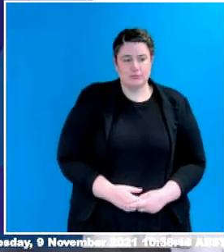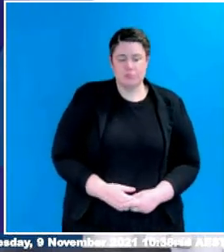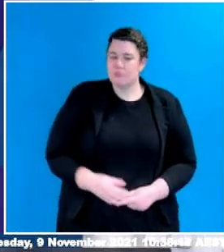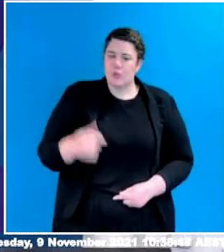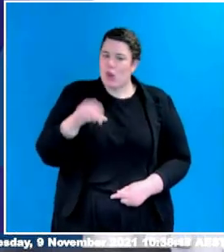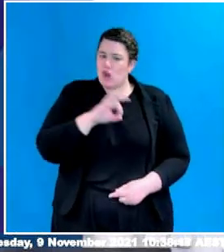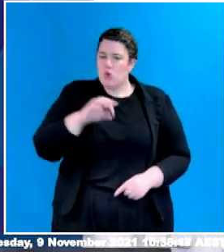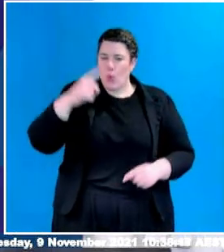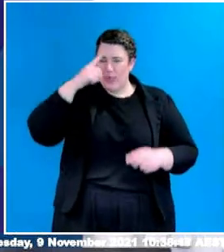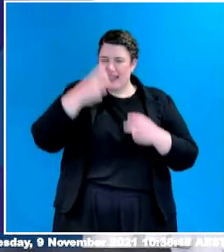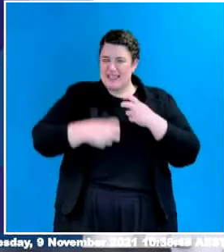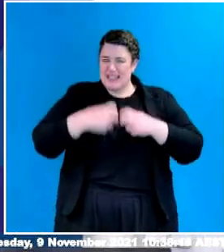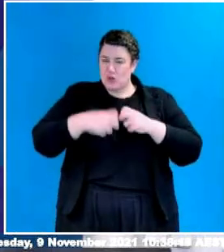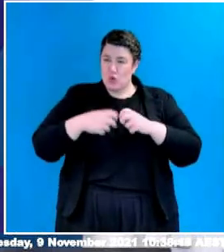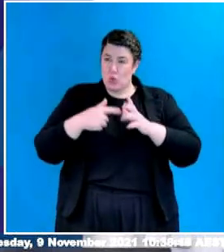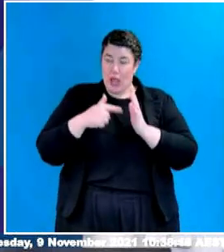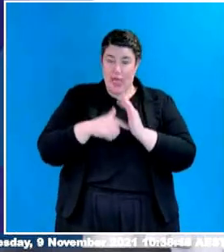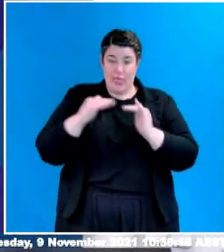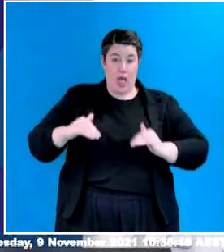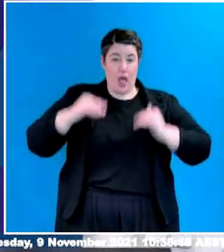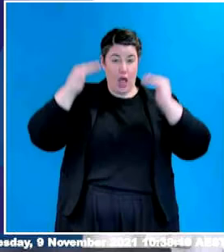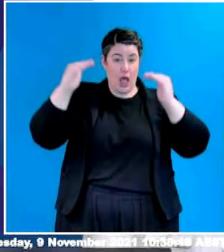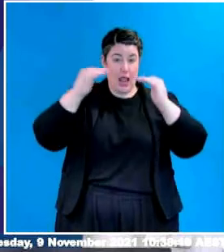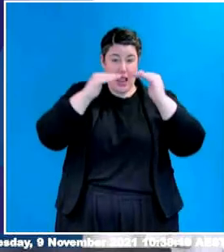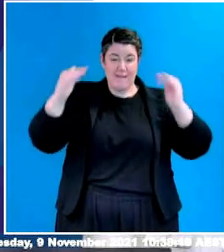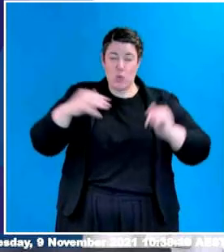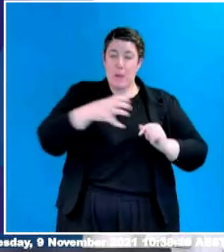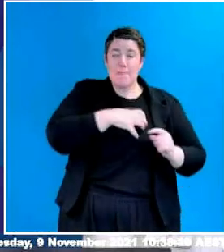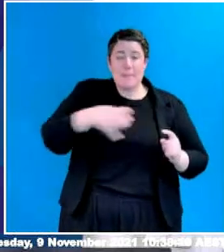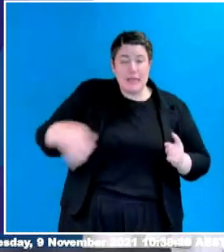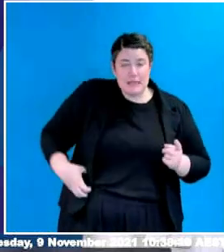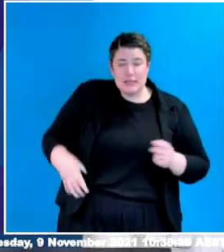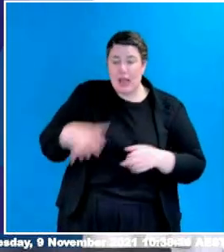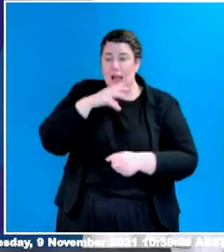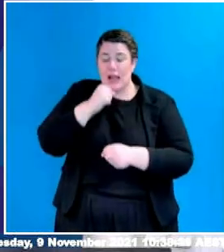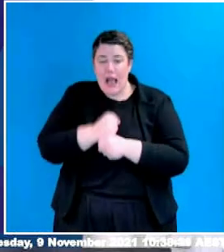I think there is very high awareness by ministers and directorates.